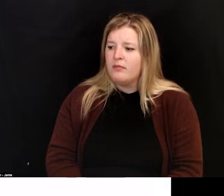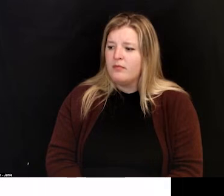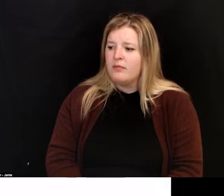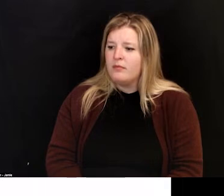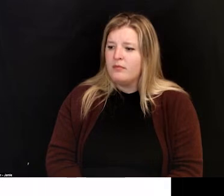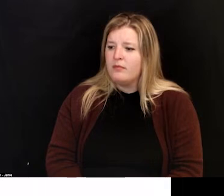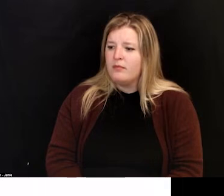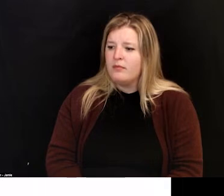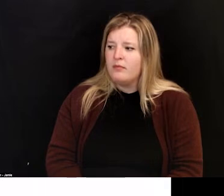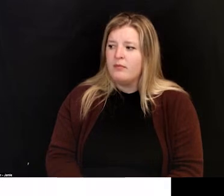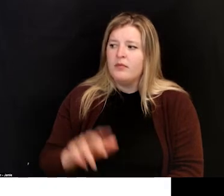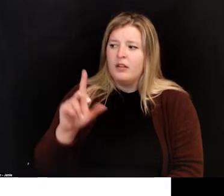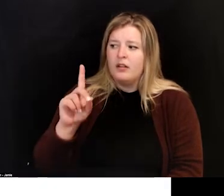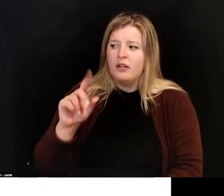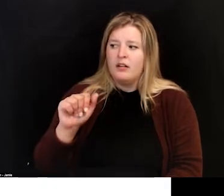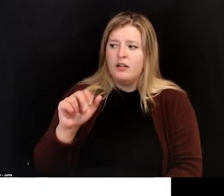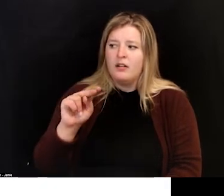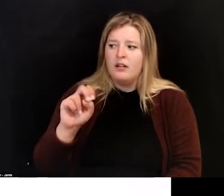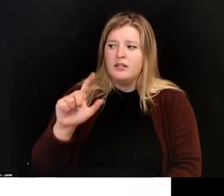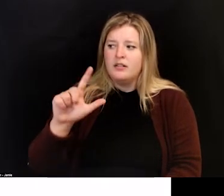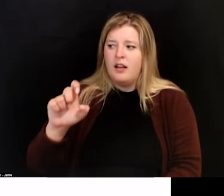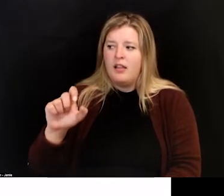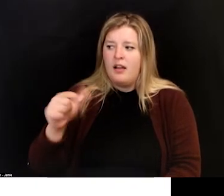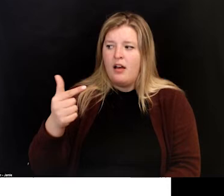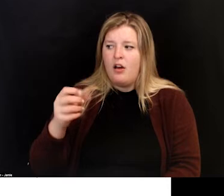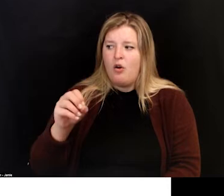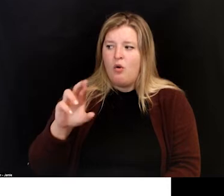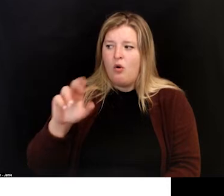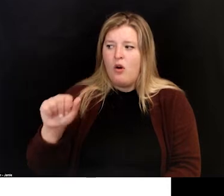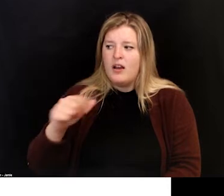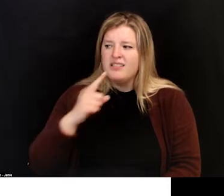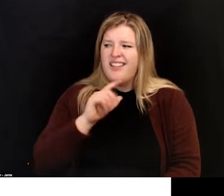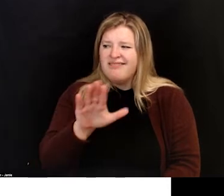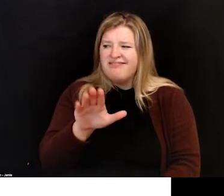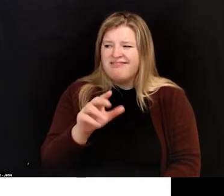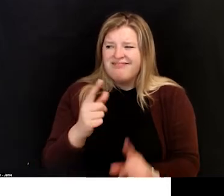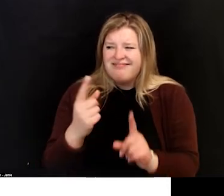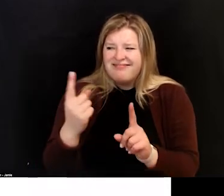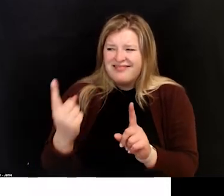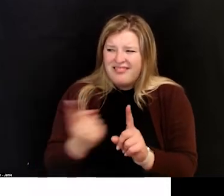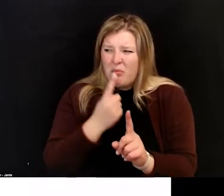So Danielle asks, "Is there somewhere to refer people to